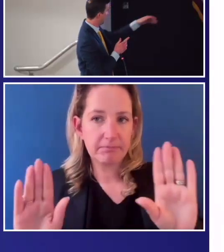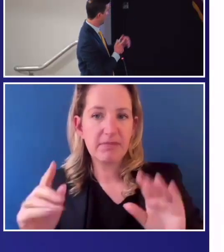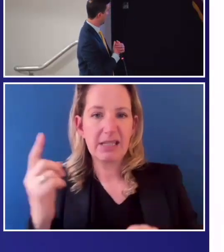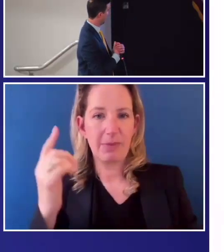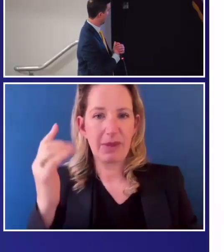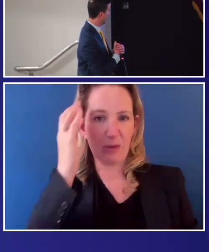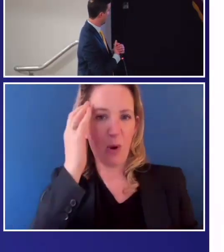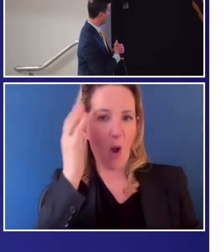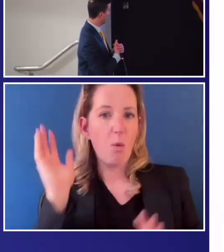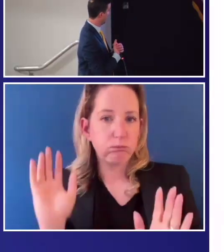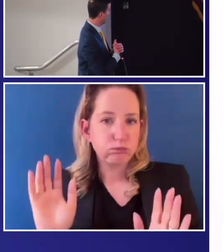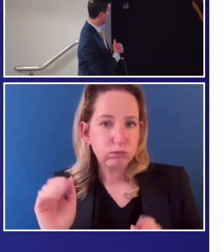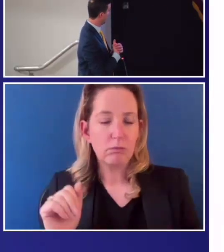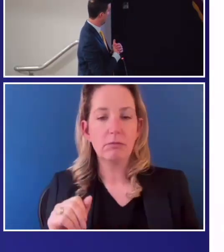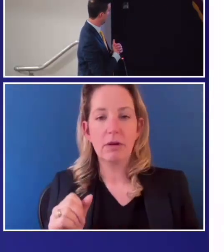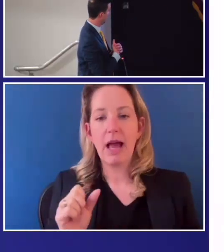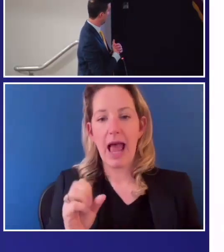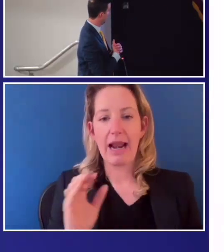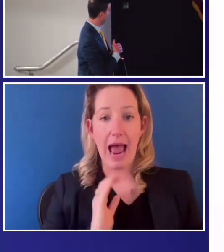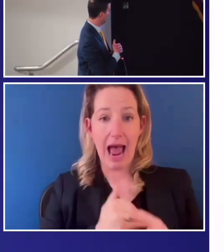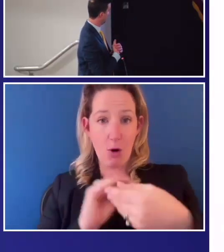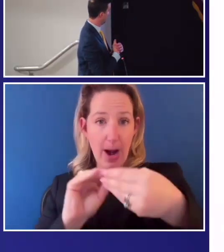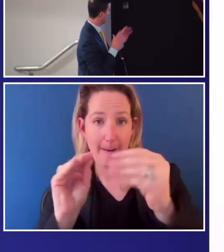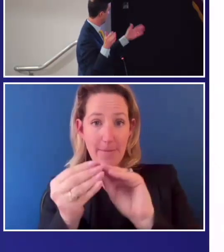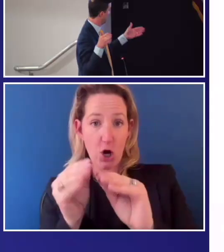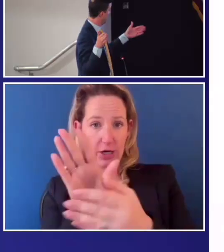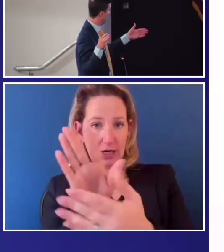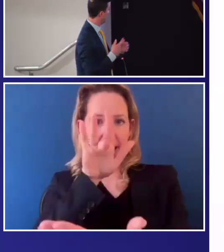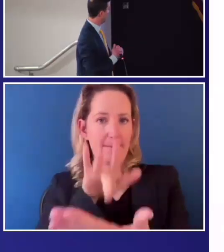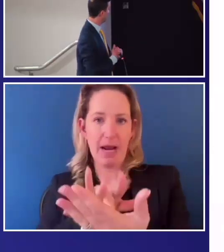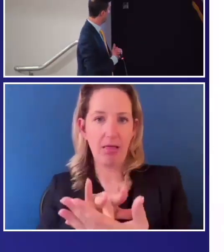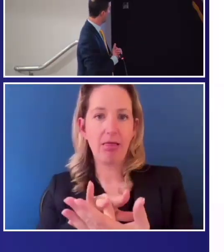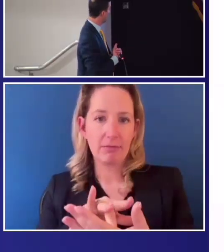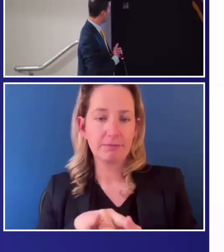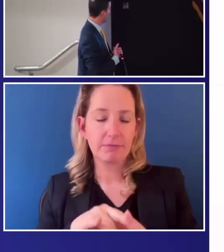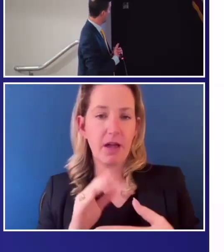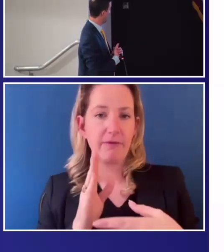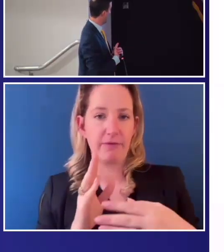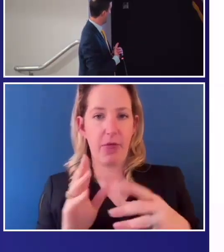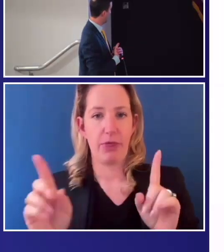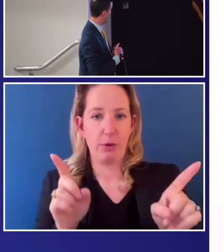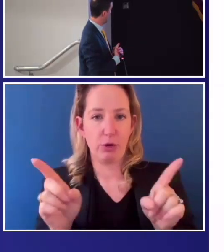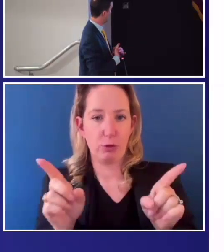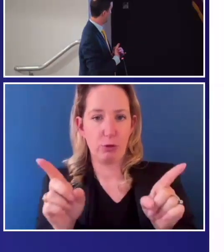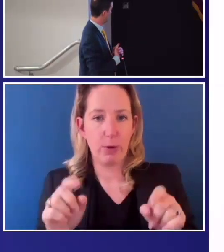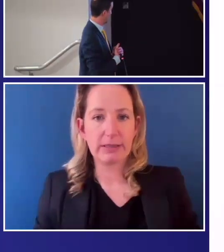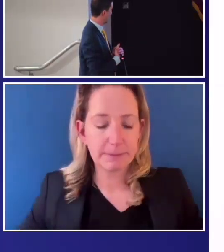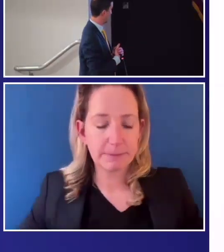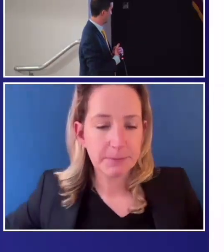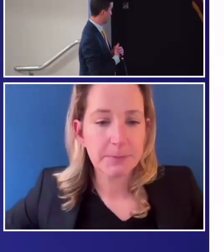and our numbers are squarely in the middle of those two endpoints. The next slide shows the same sort of